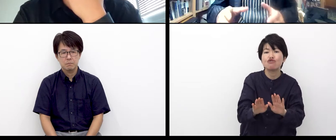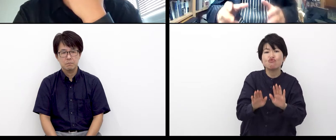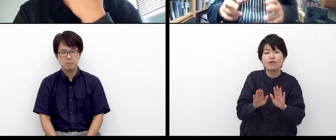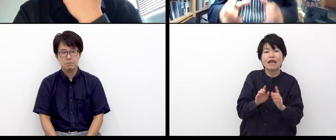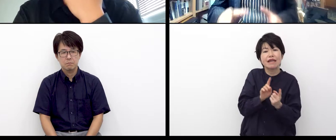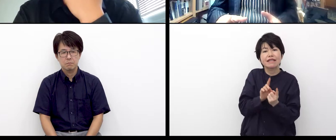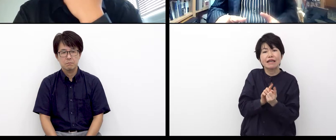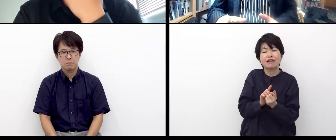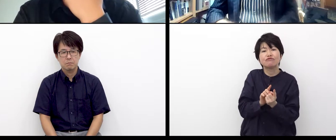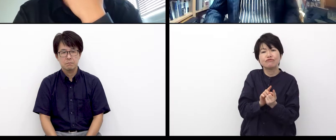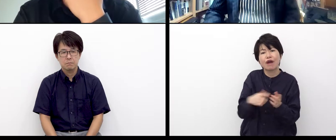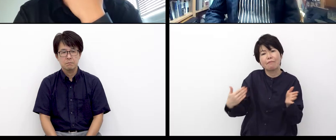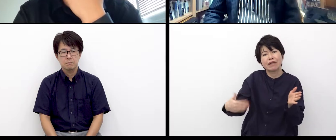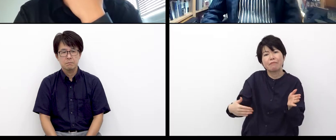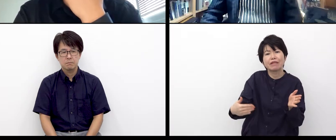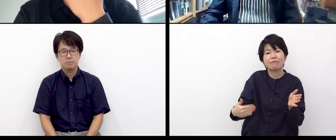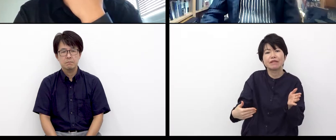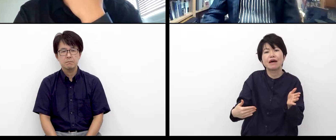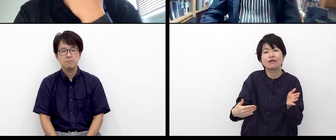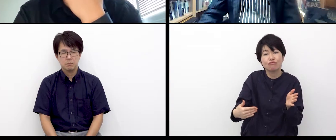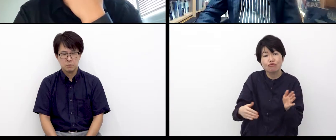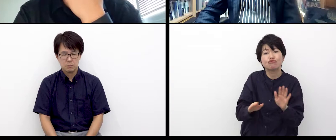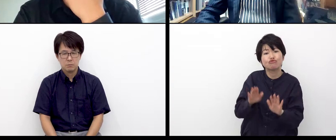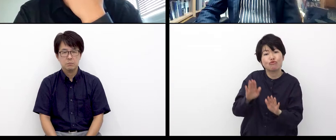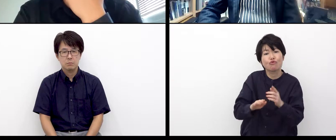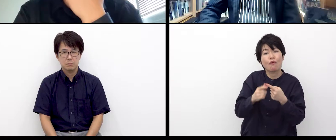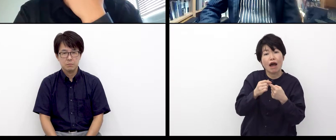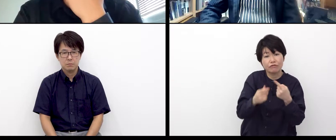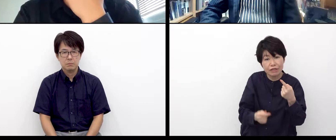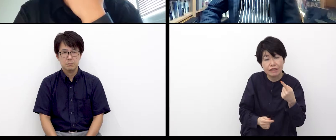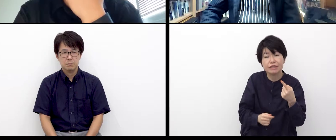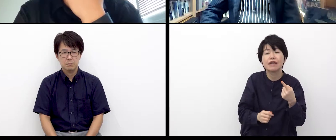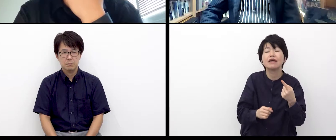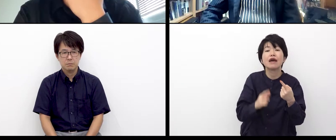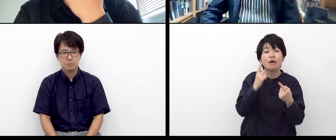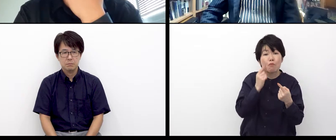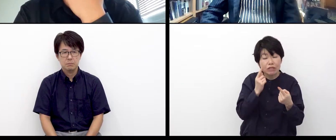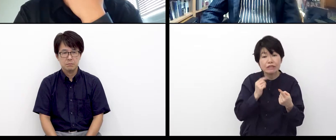And also, the recognition as a disease